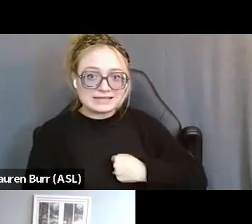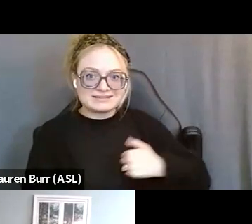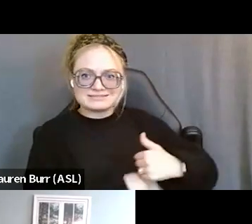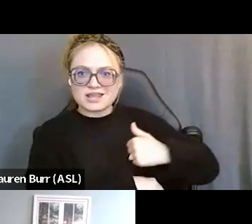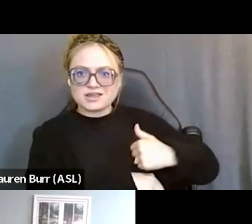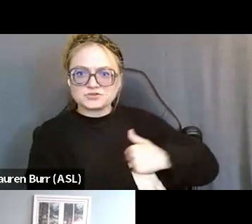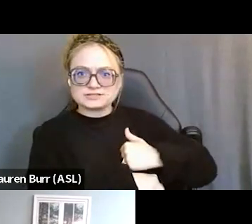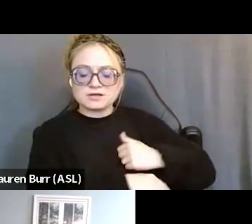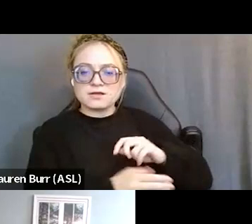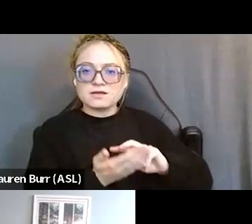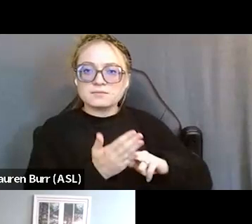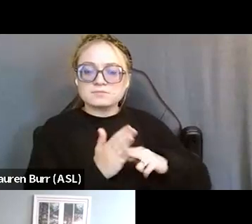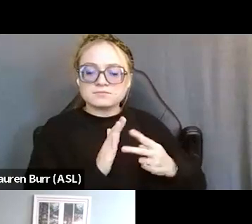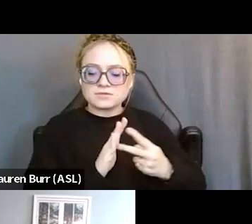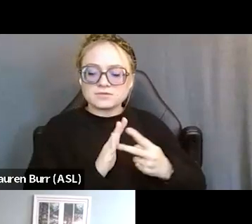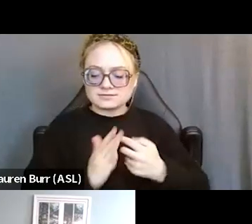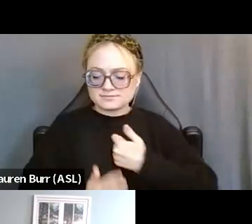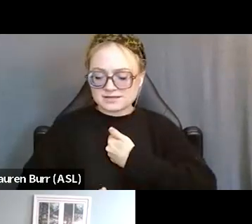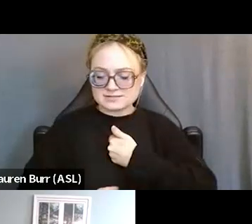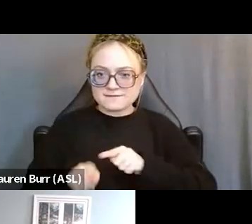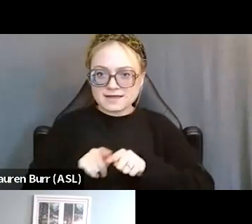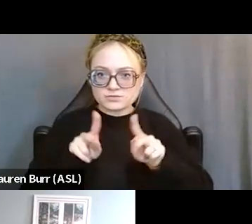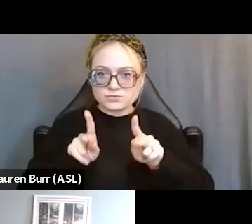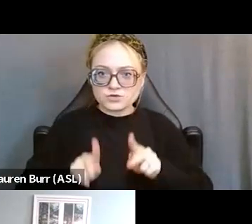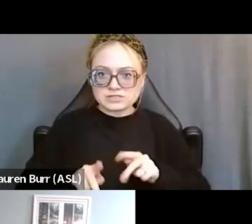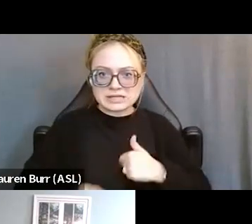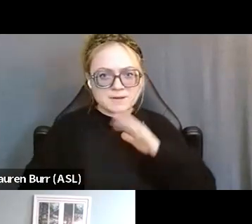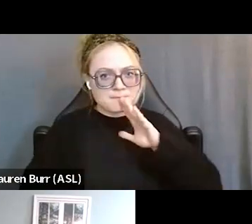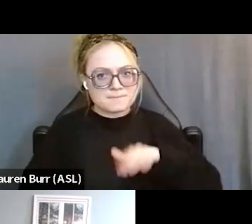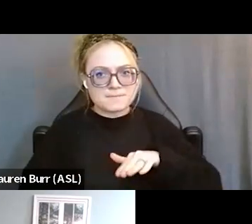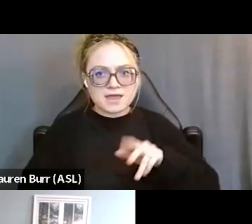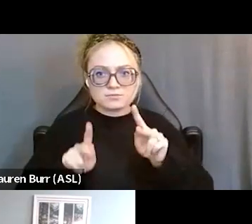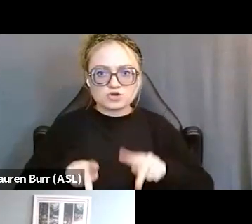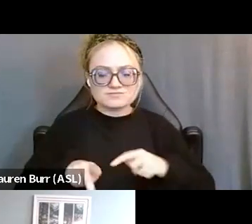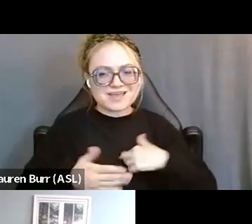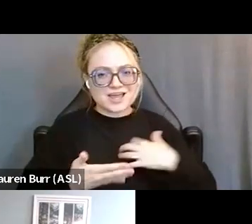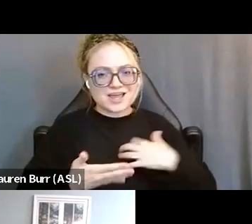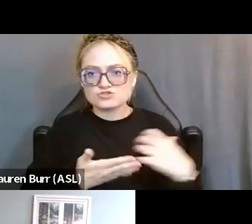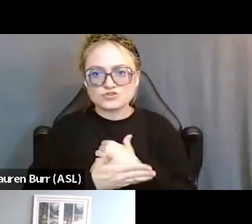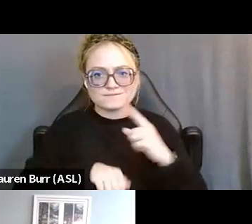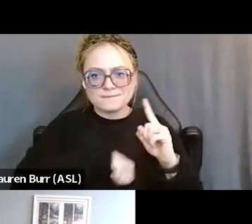Well, it might mean I'm a bad person, right? I deserve to be punished or I deserve to be persecuted.